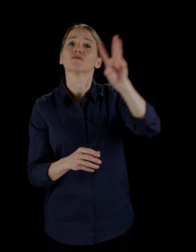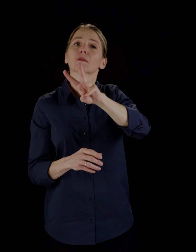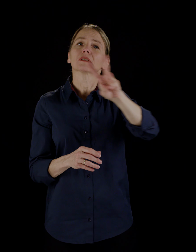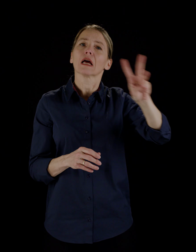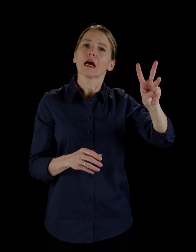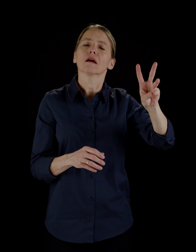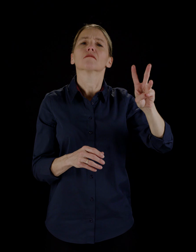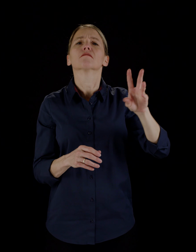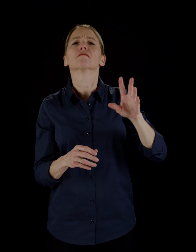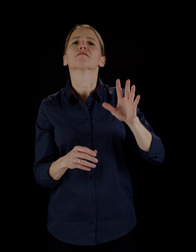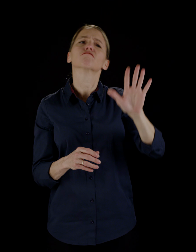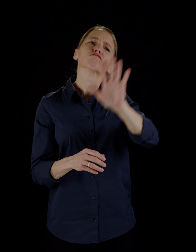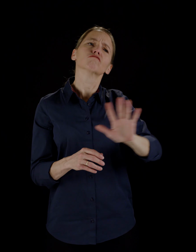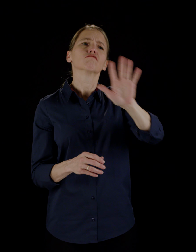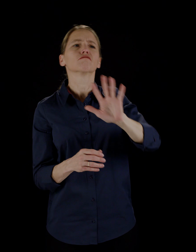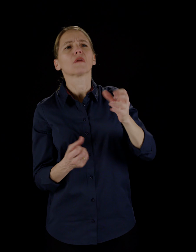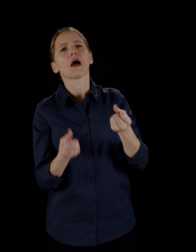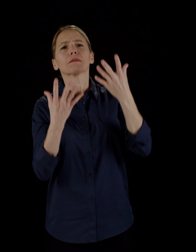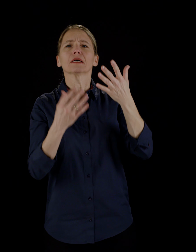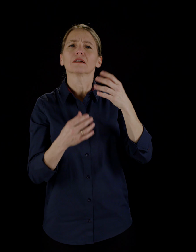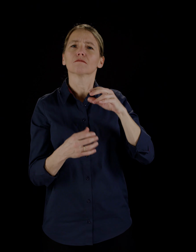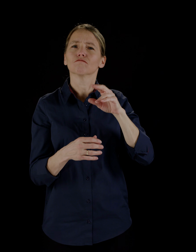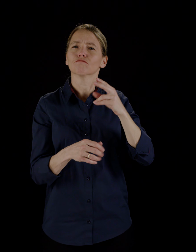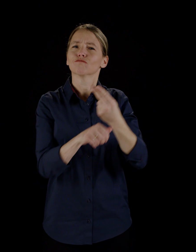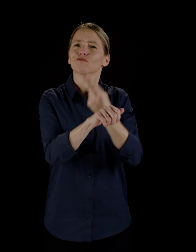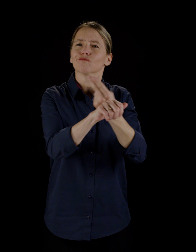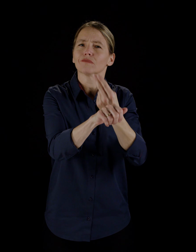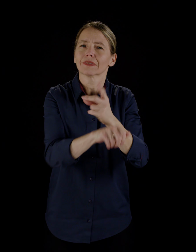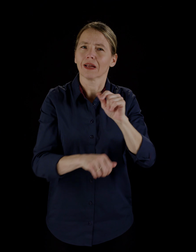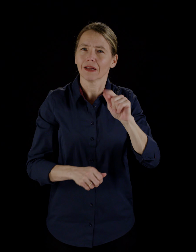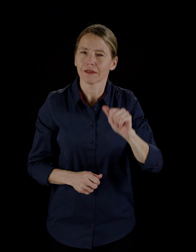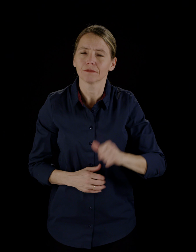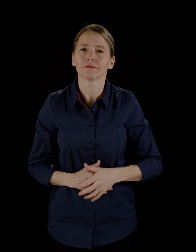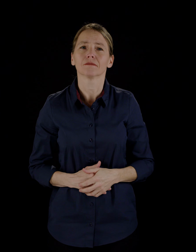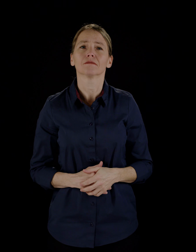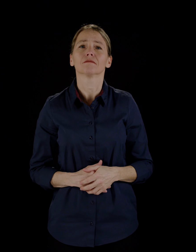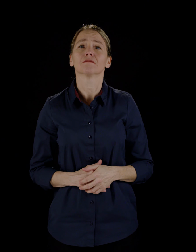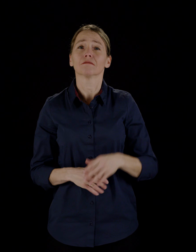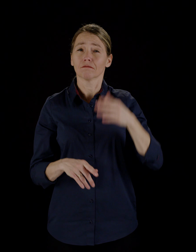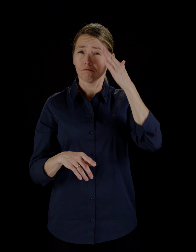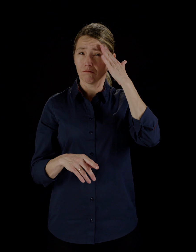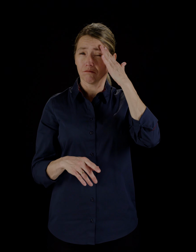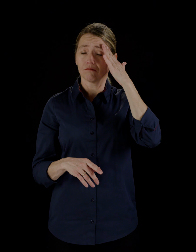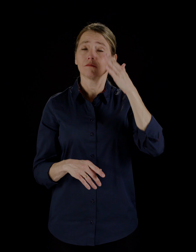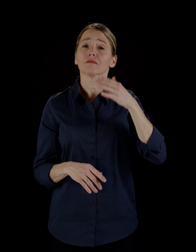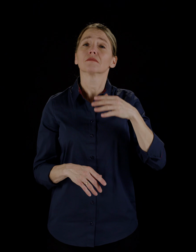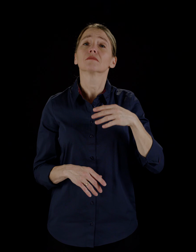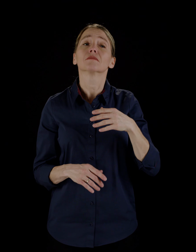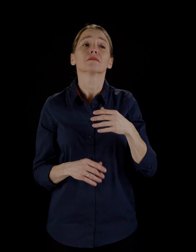Knowing exactly how much data certain internet activities use is difficult since many variables